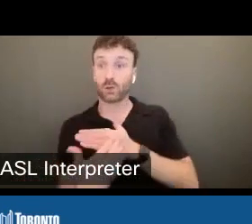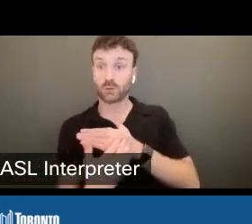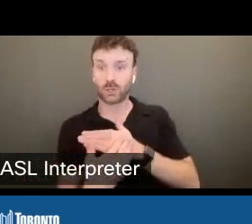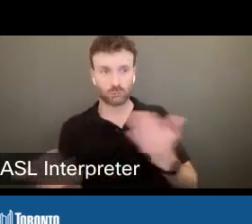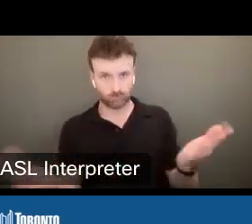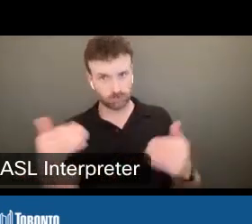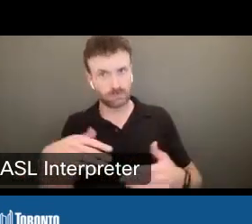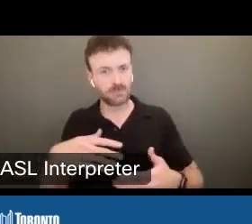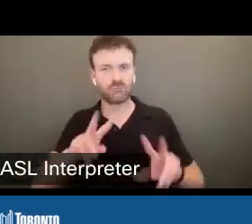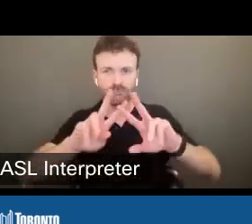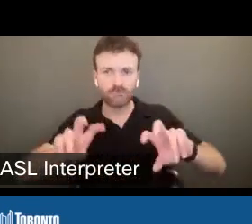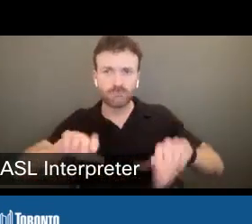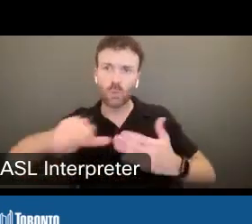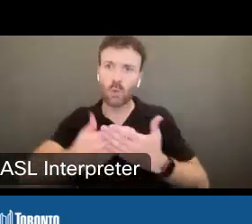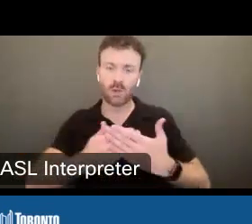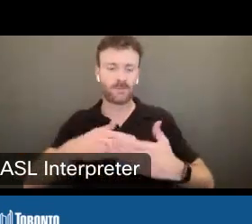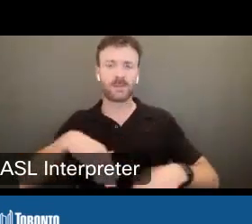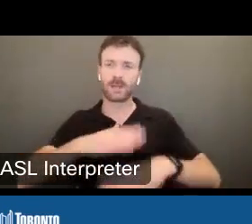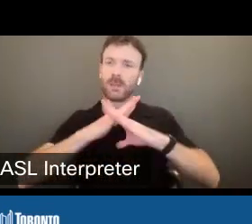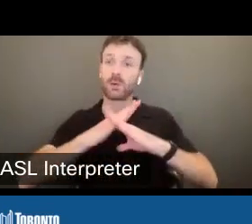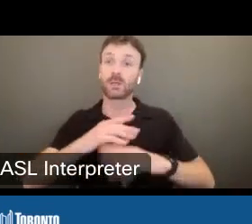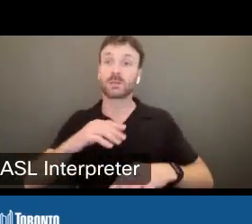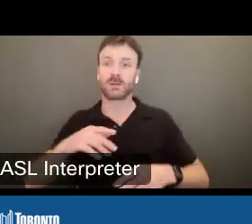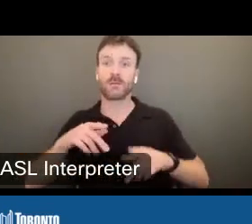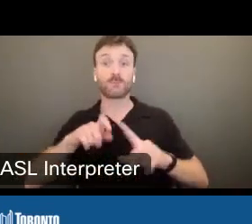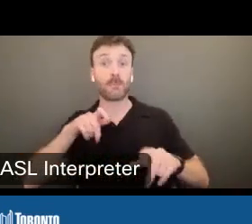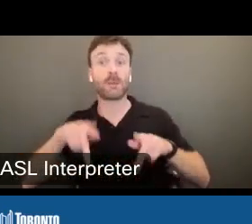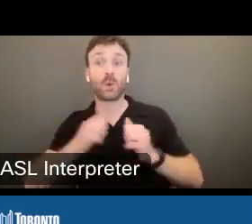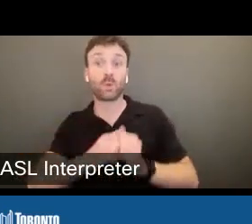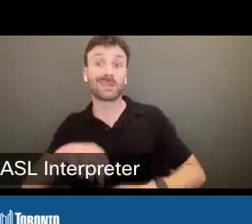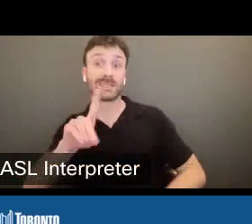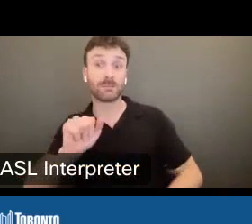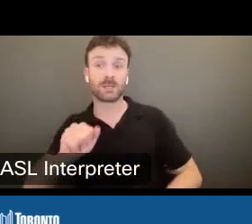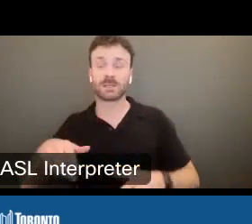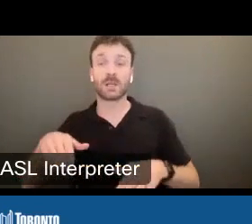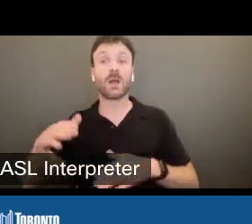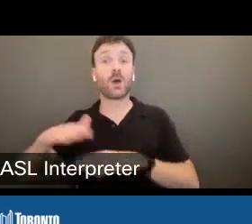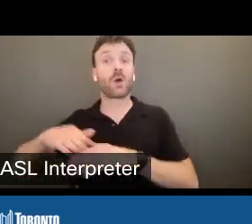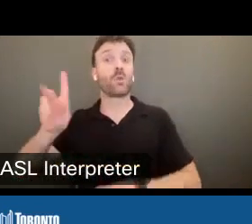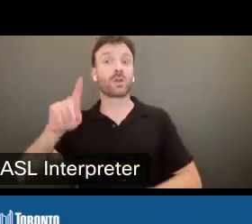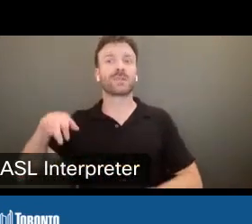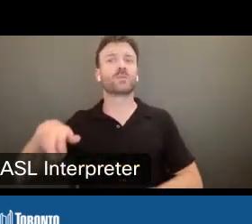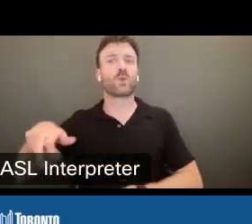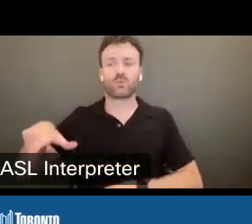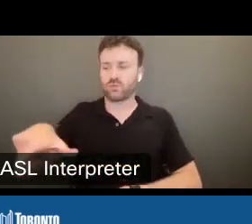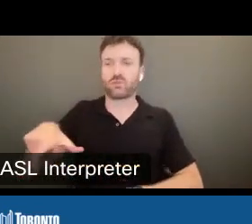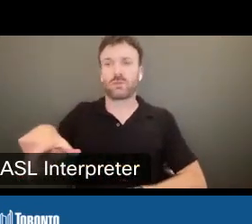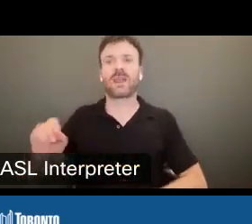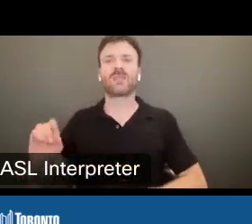experienced by people with disabilities in the sidewalk and intersection realm, the pedestrian realm.